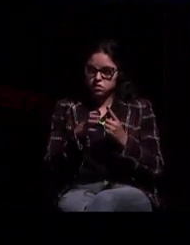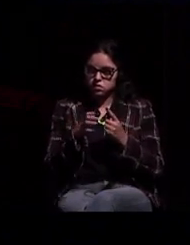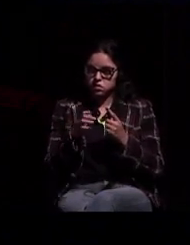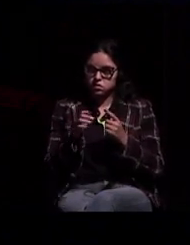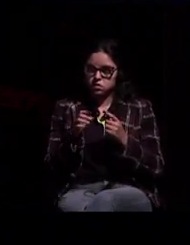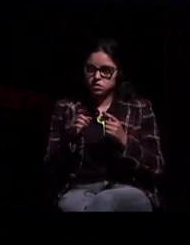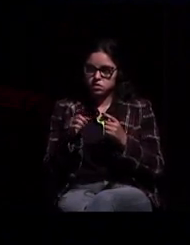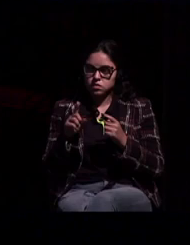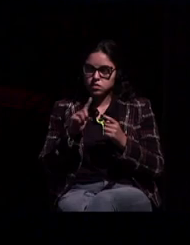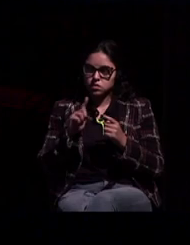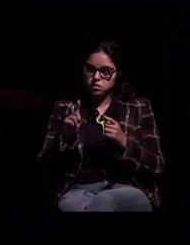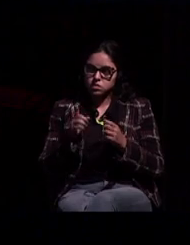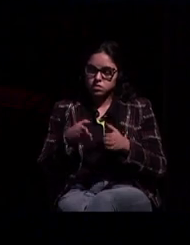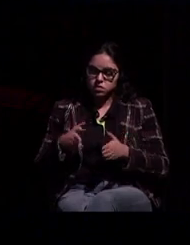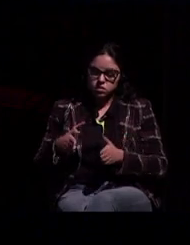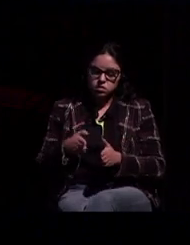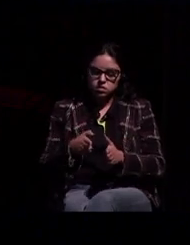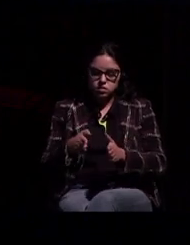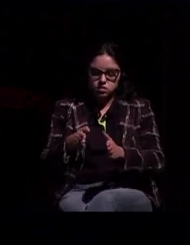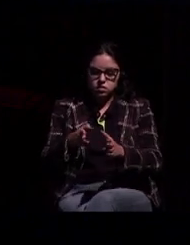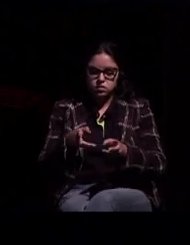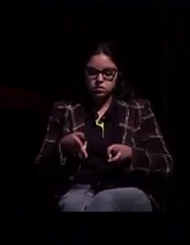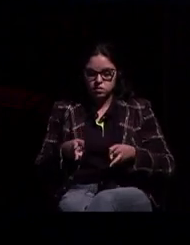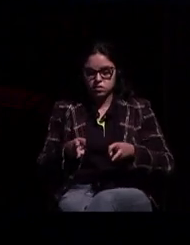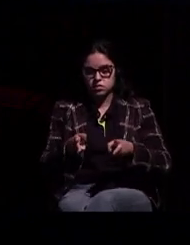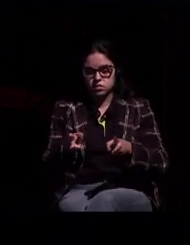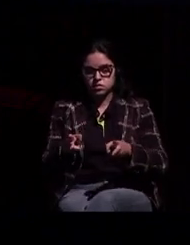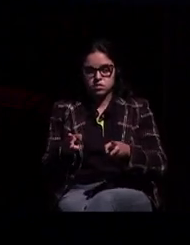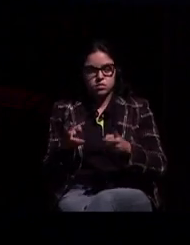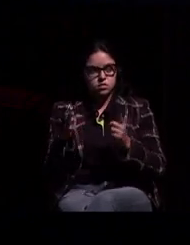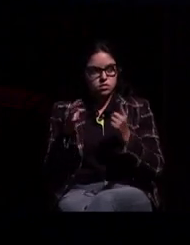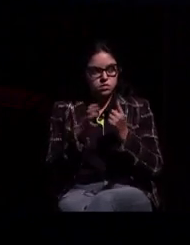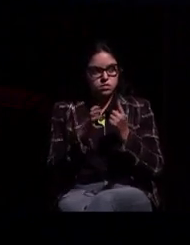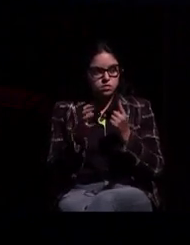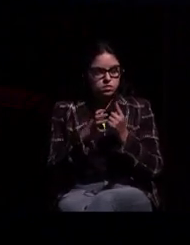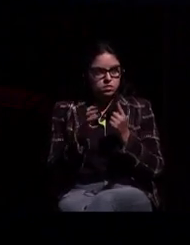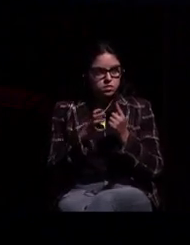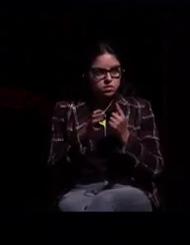regular demand over time, but constant oscillations.